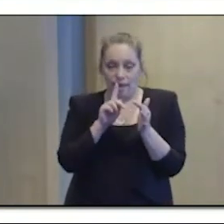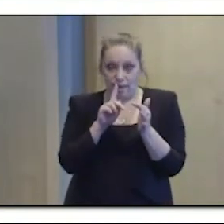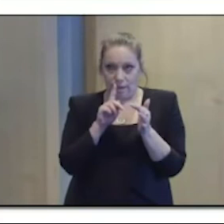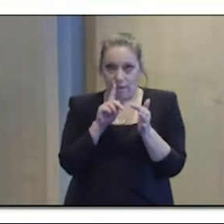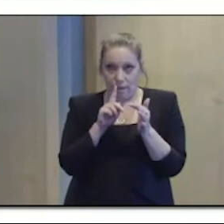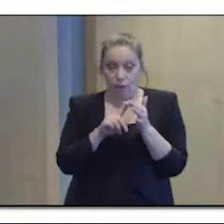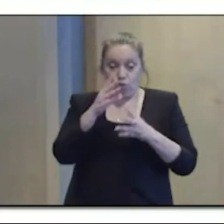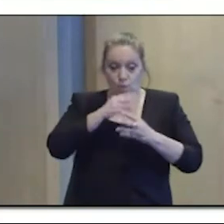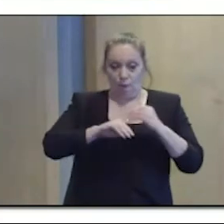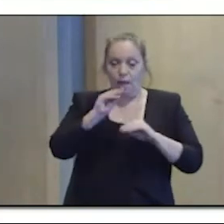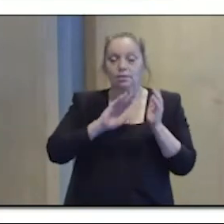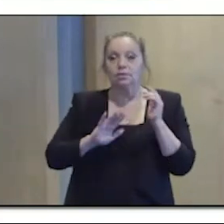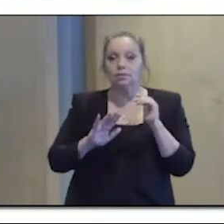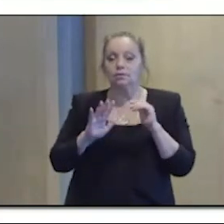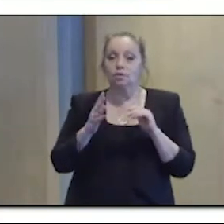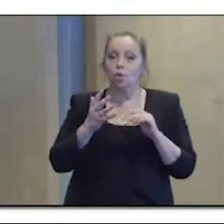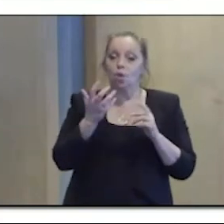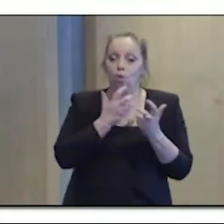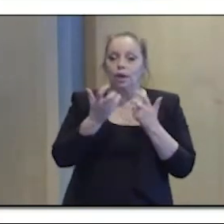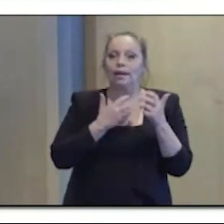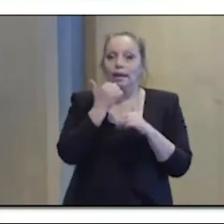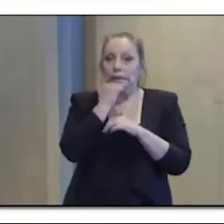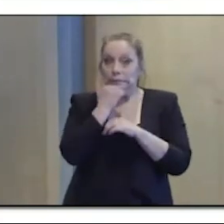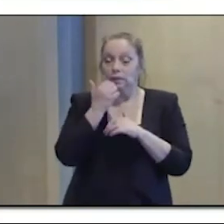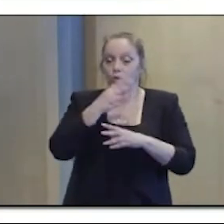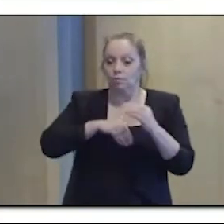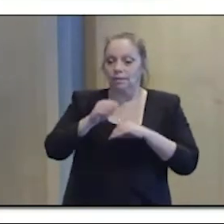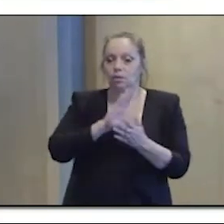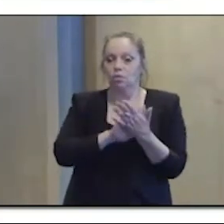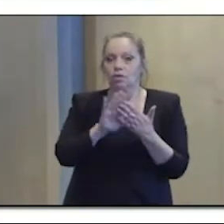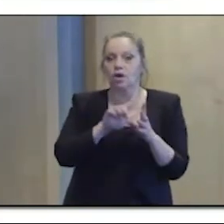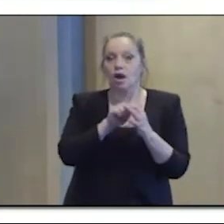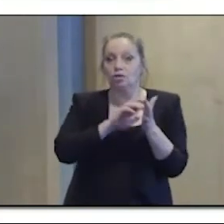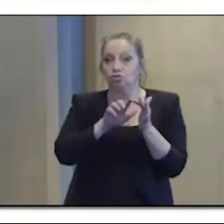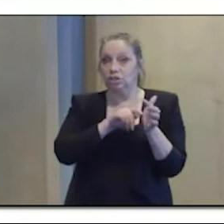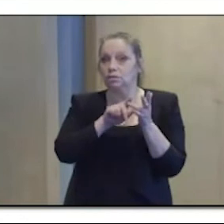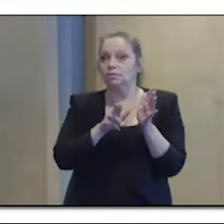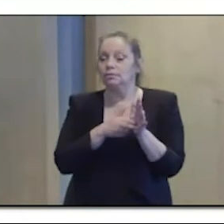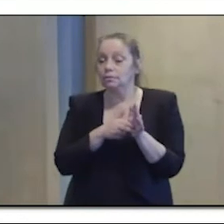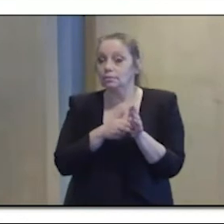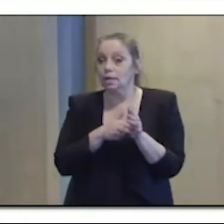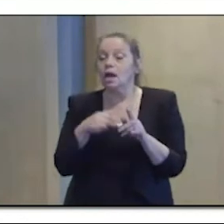that we use for cooking and heating with some amount of hydrogen and we would use electricity to